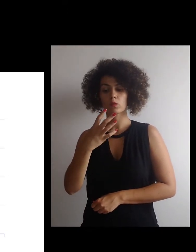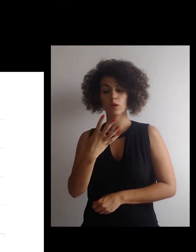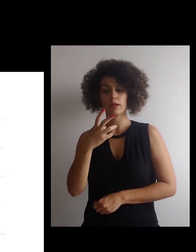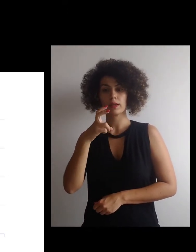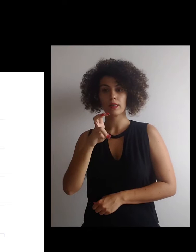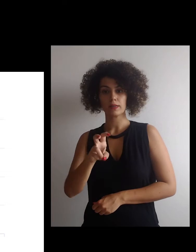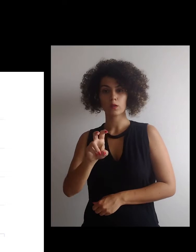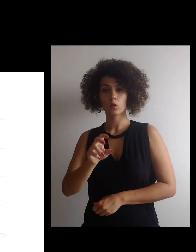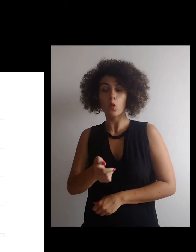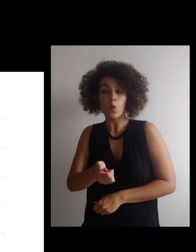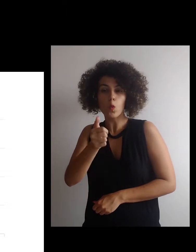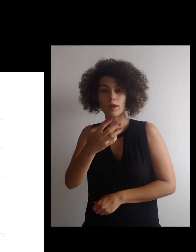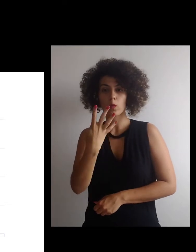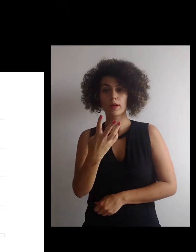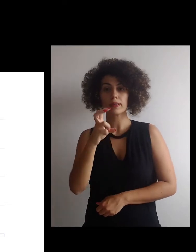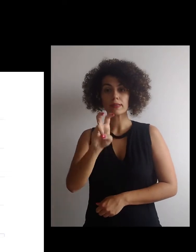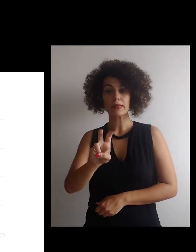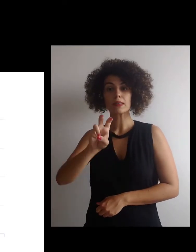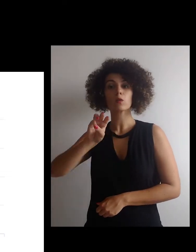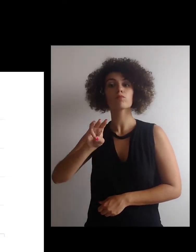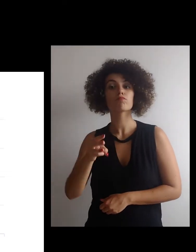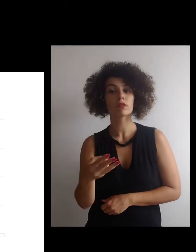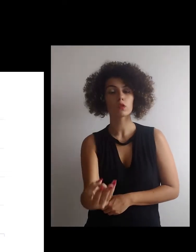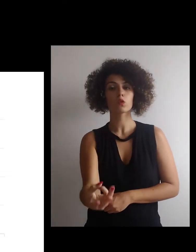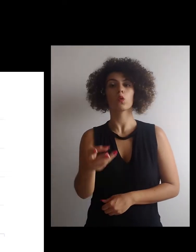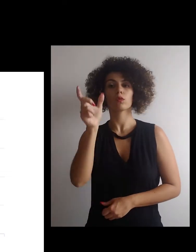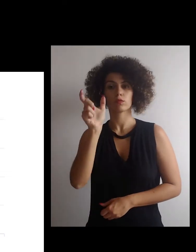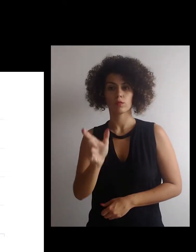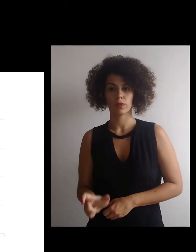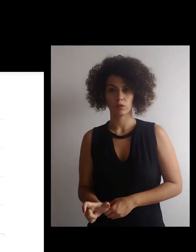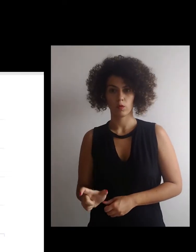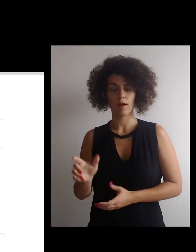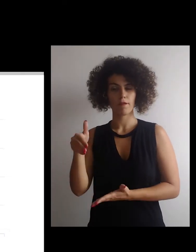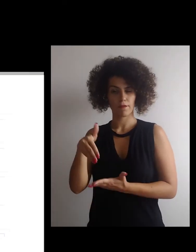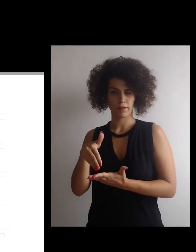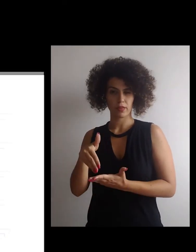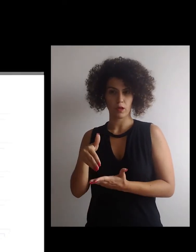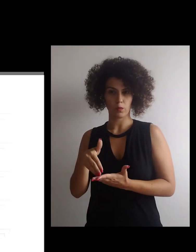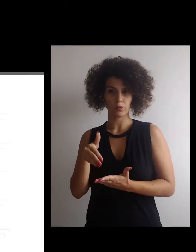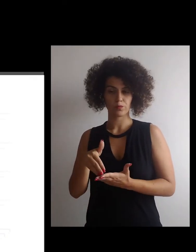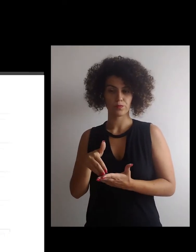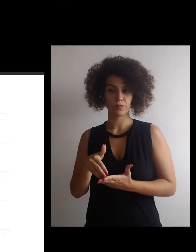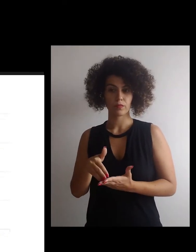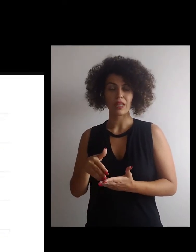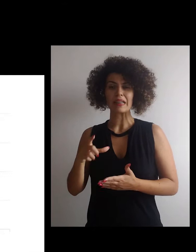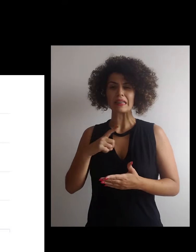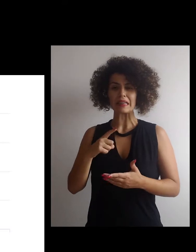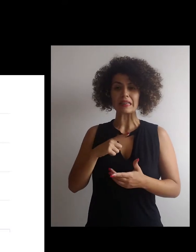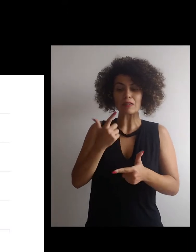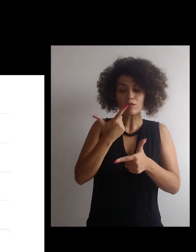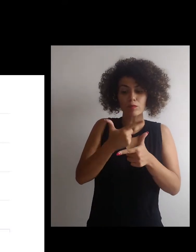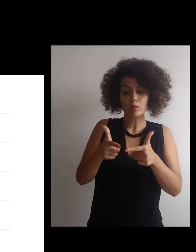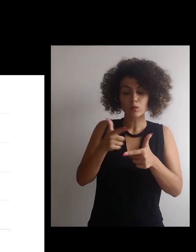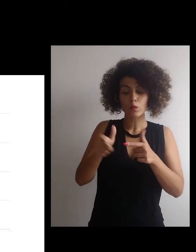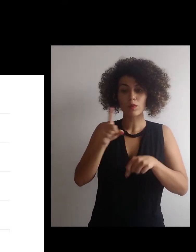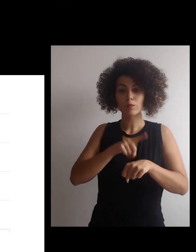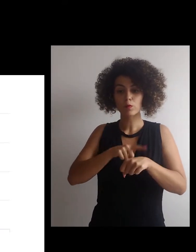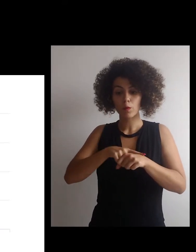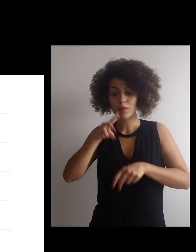million inhabitants in 1945 at the end of the Vargas era. Due to a series of problems in carrying out the